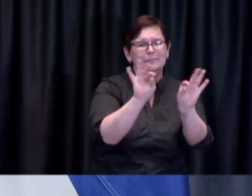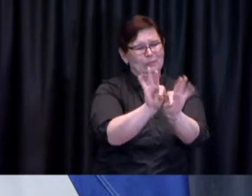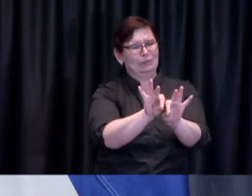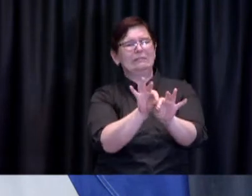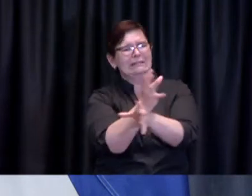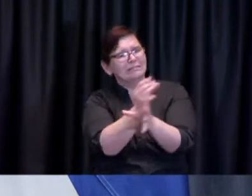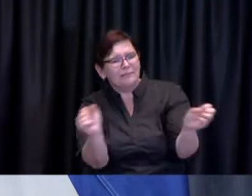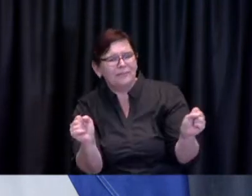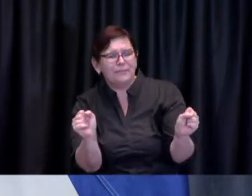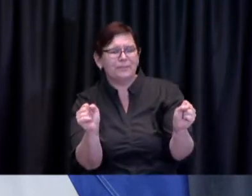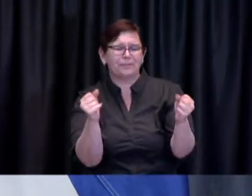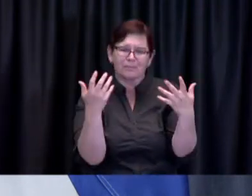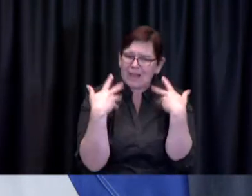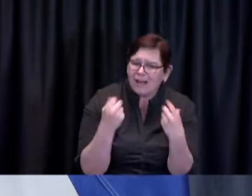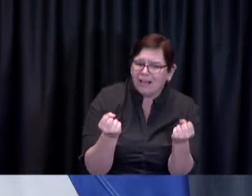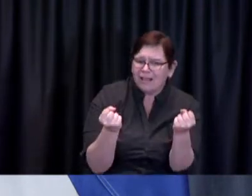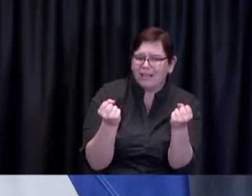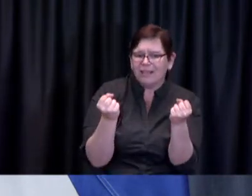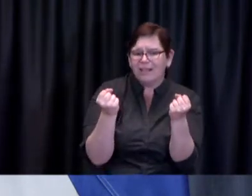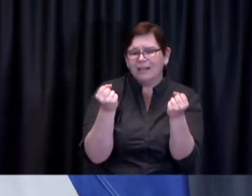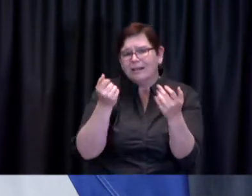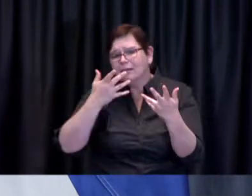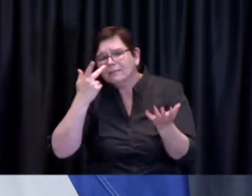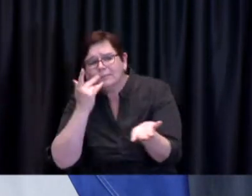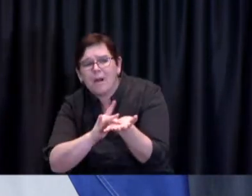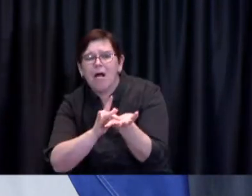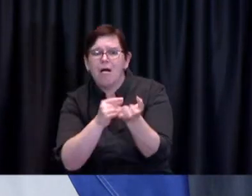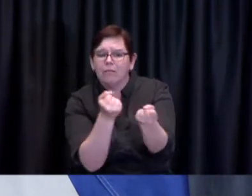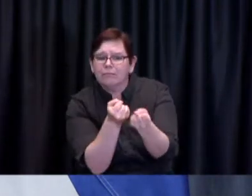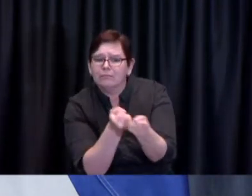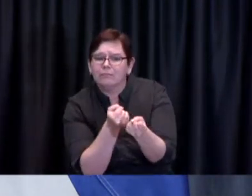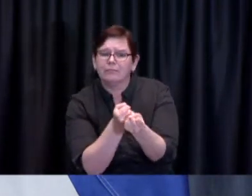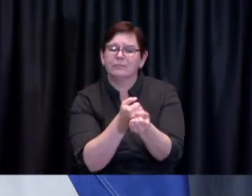and we will continue to operate in a way that has many many visits to these encampments